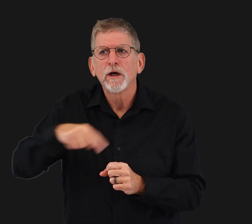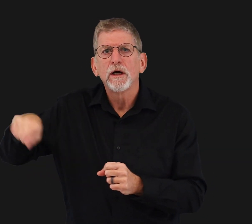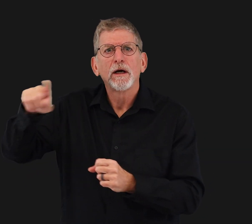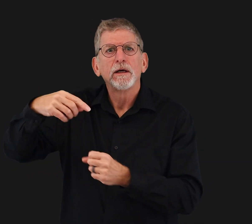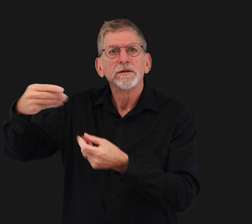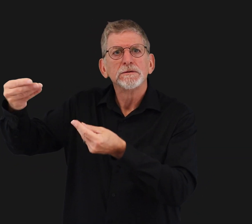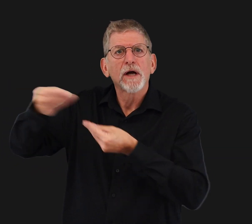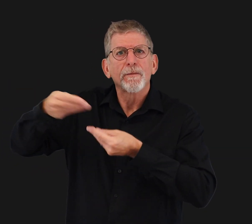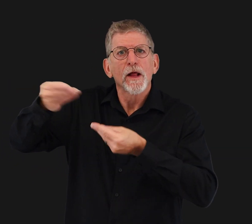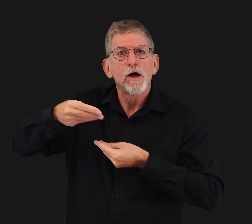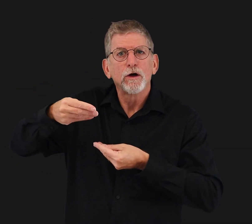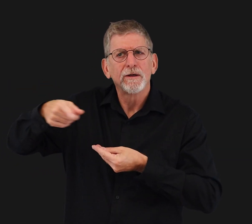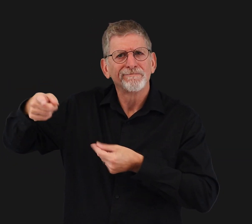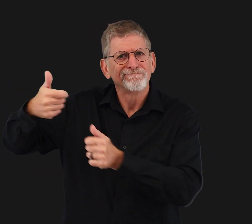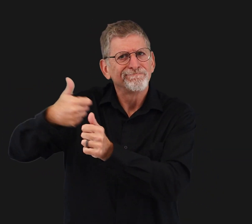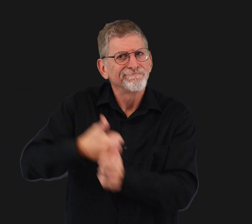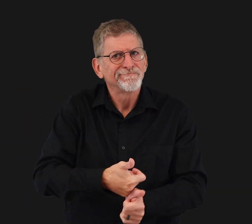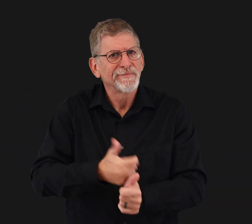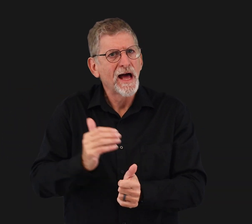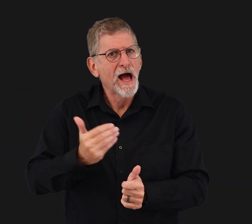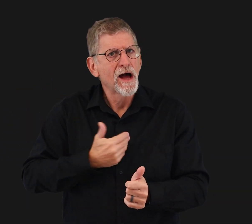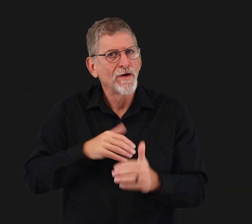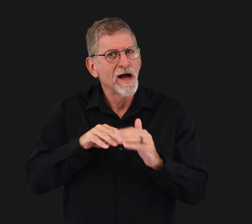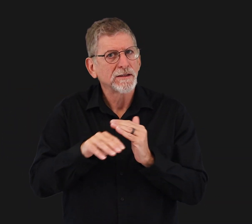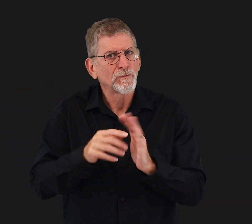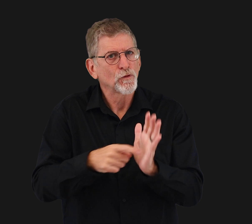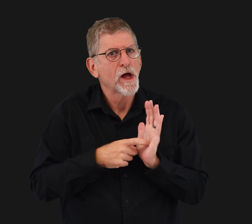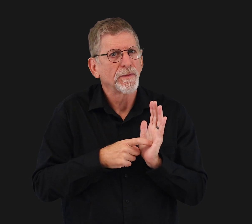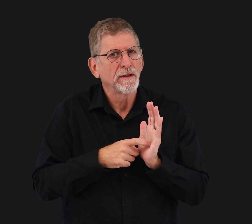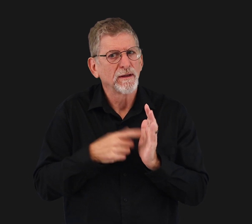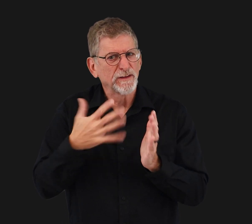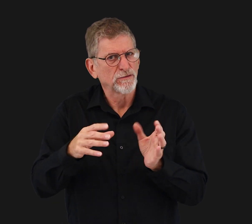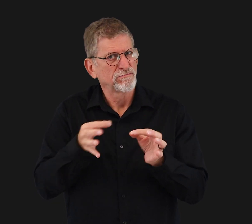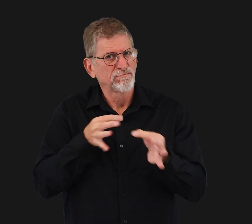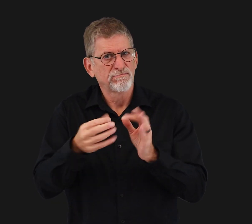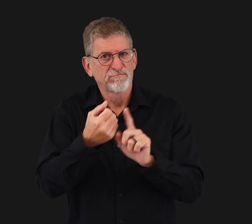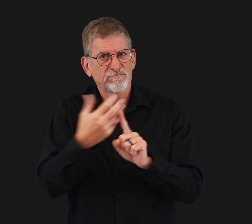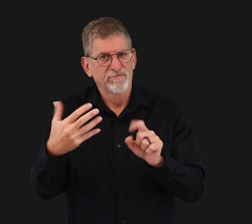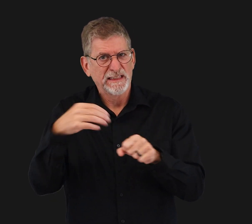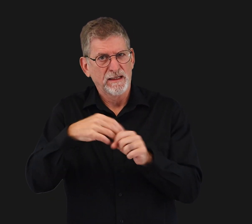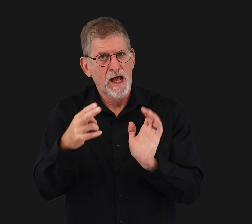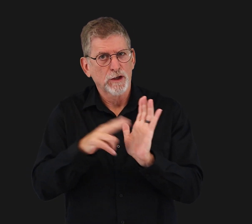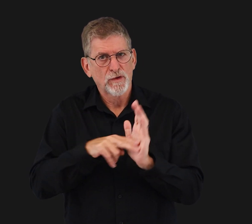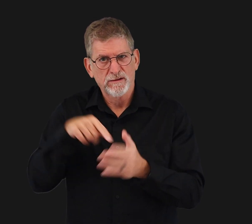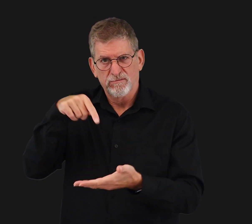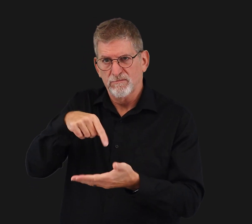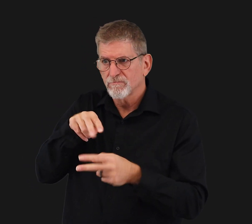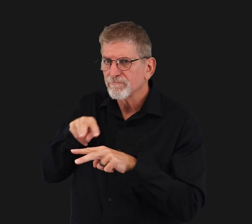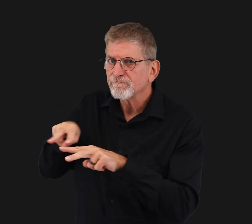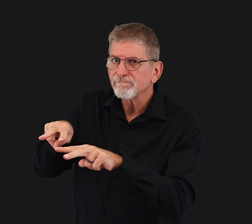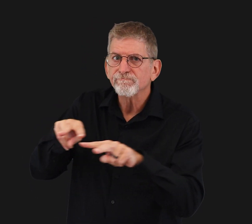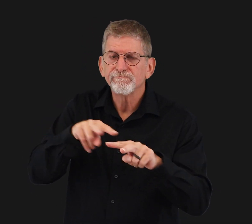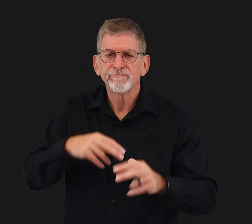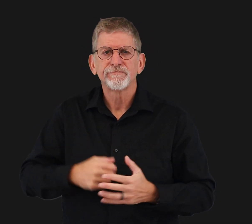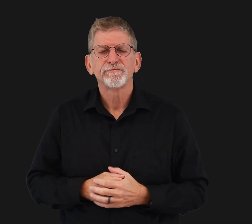that suppliers comply with our accessibility requirements as specified in the contracts.